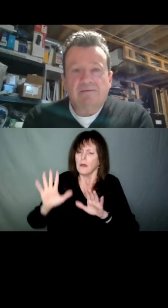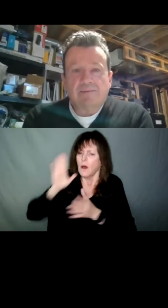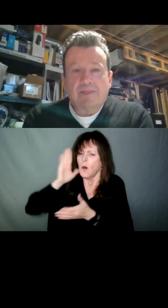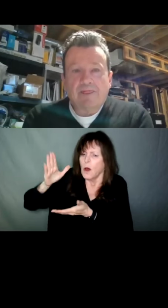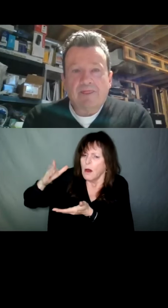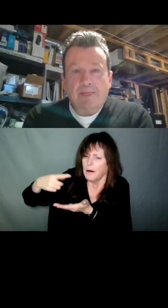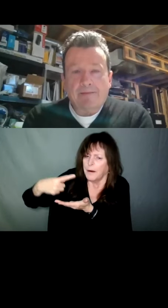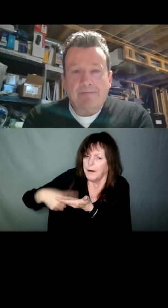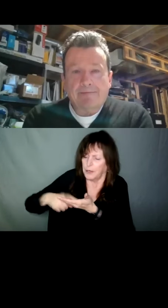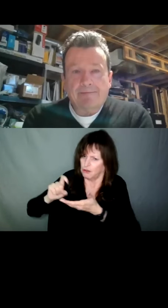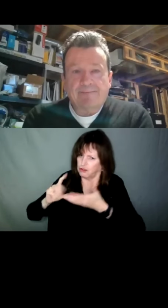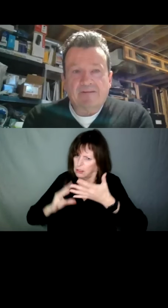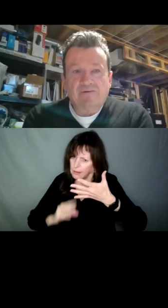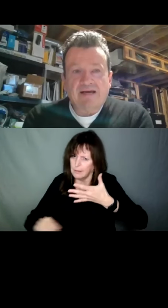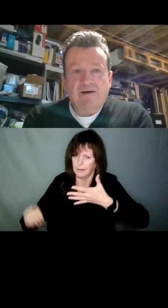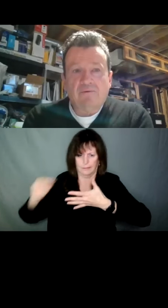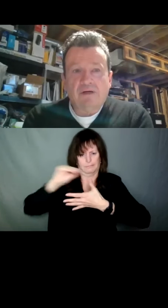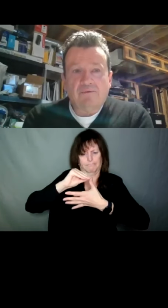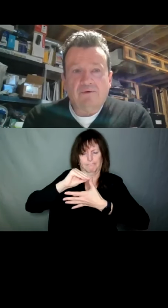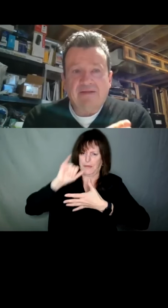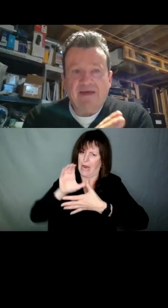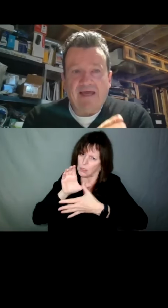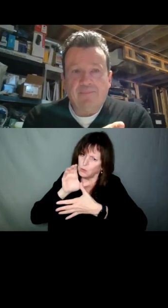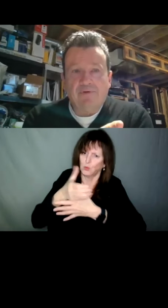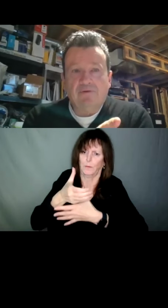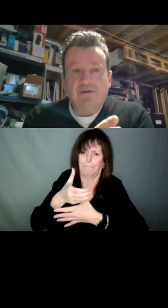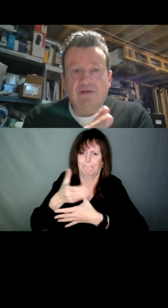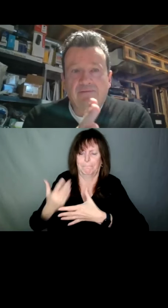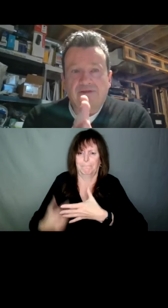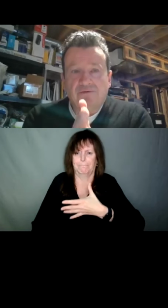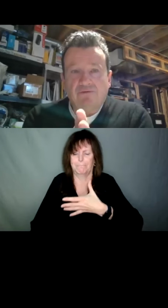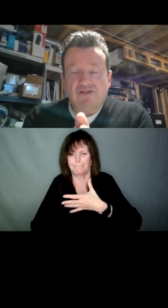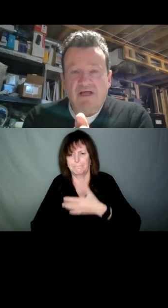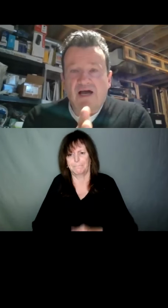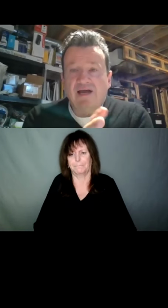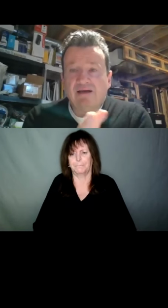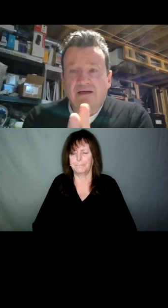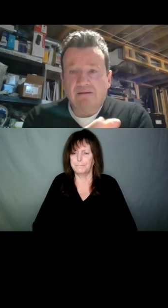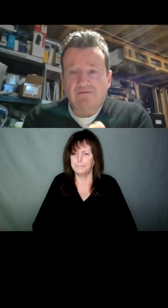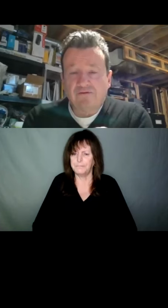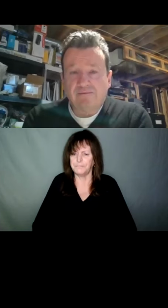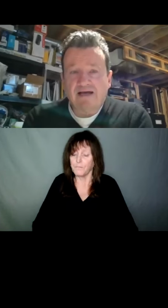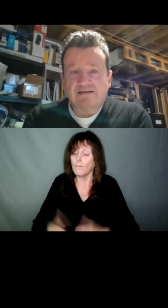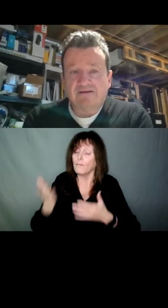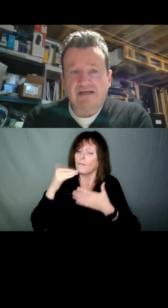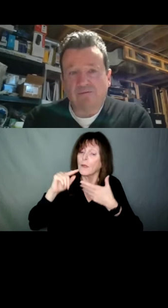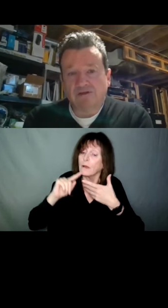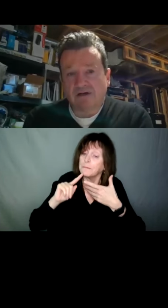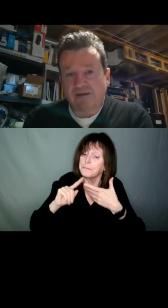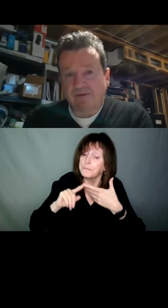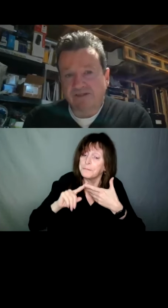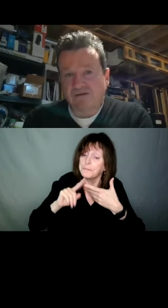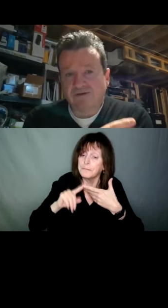individuals with disabilities fitting into the high-risk group number one . Next slide